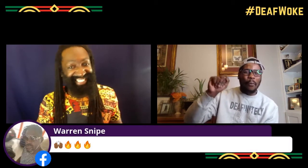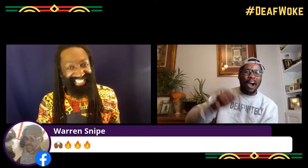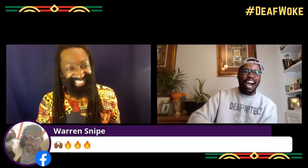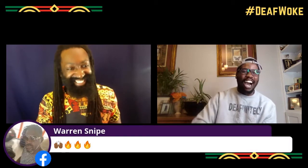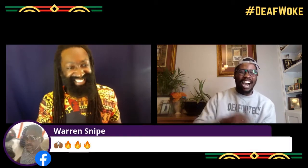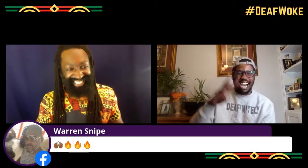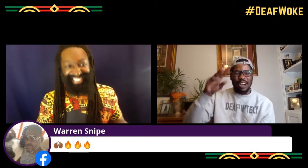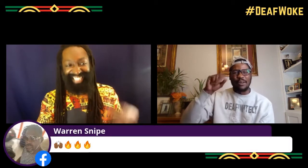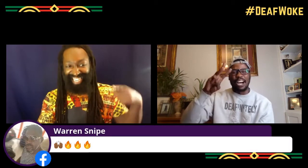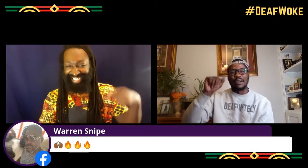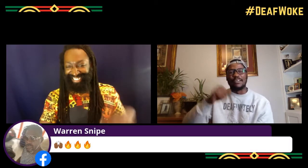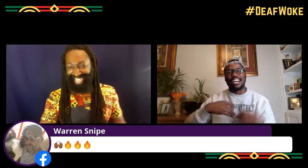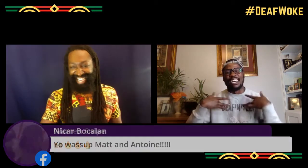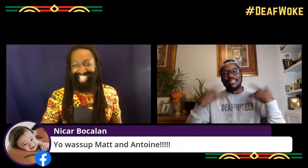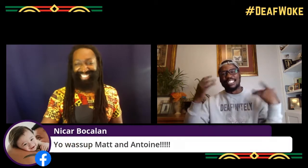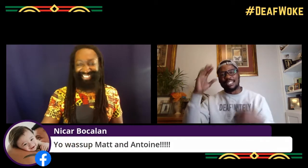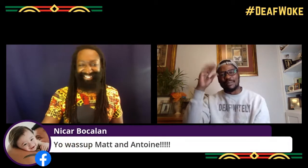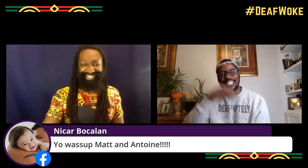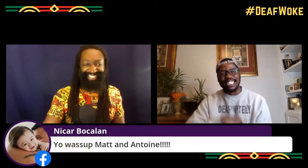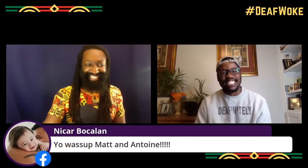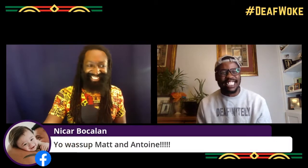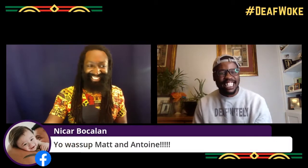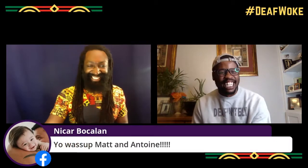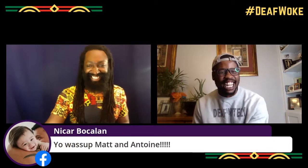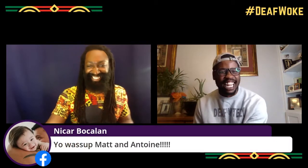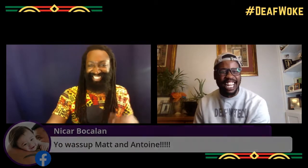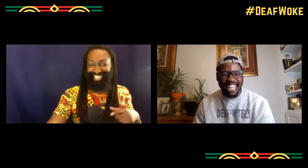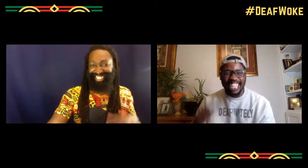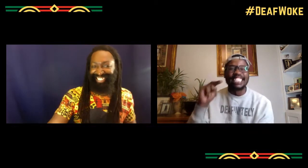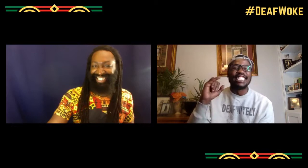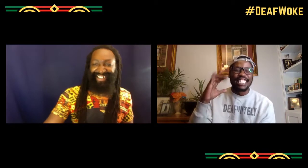Yeah, I saw somebody pop up in there. Warren wad up, wad up boy.